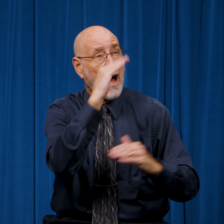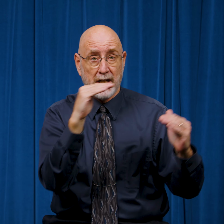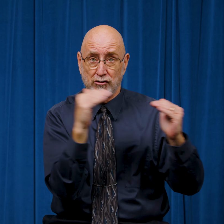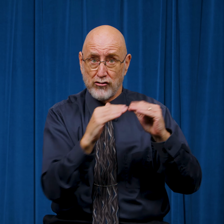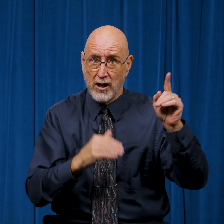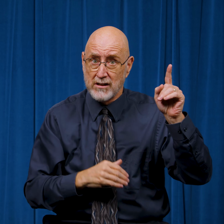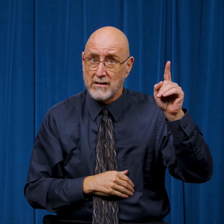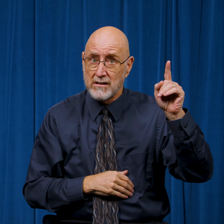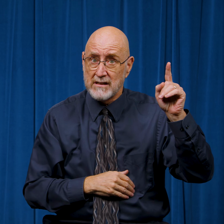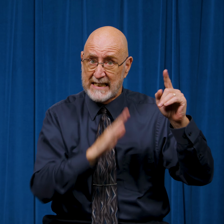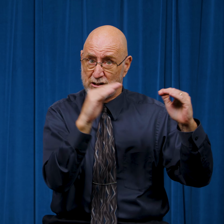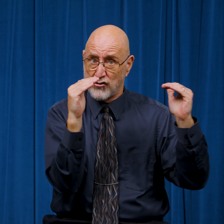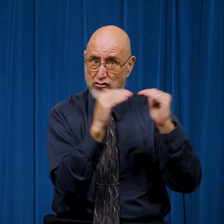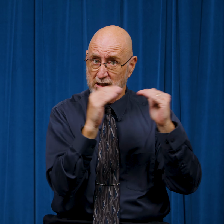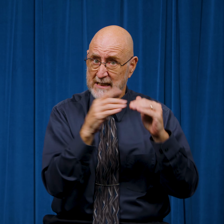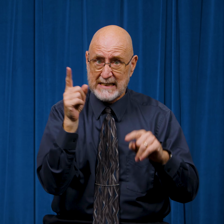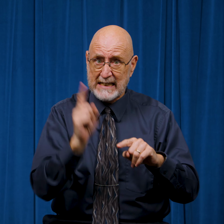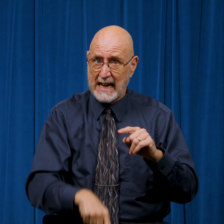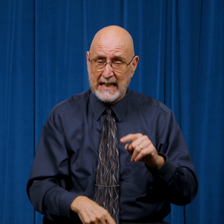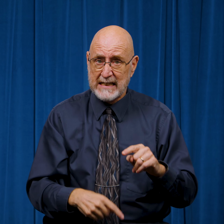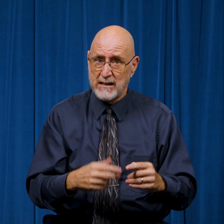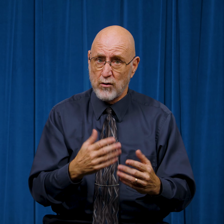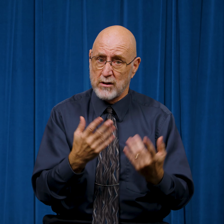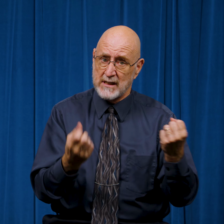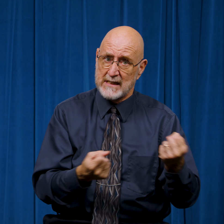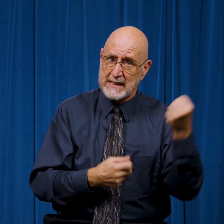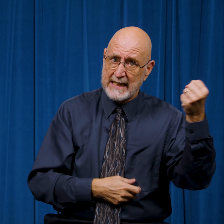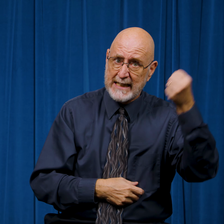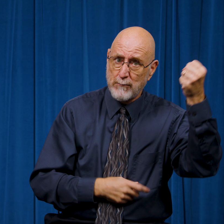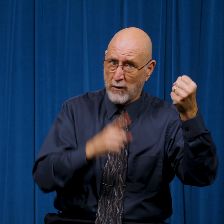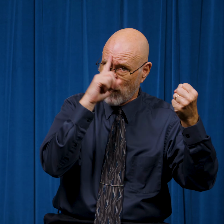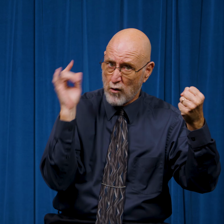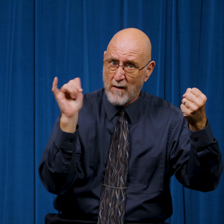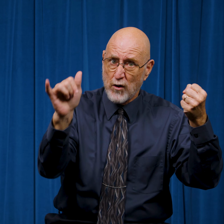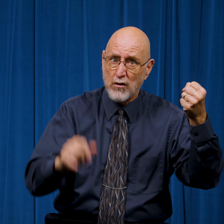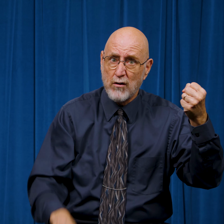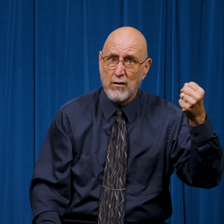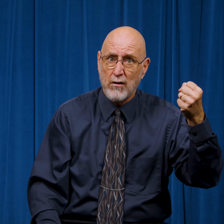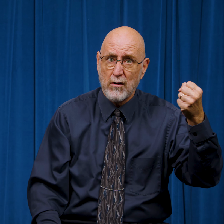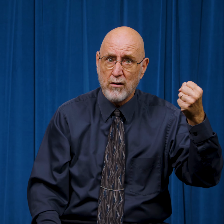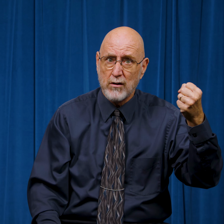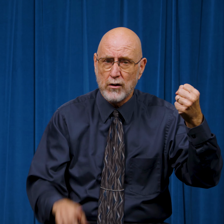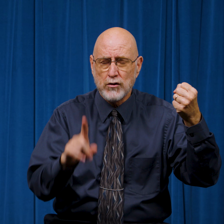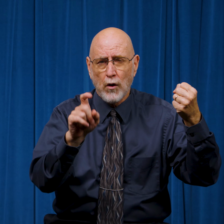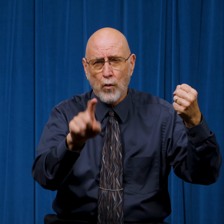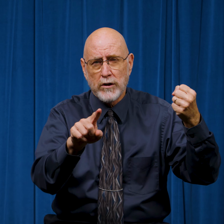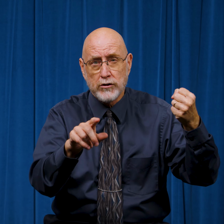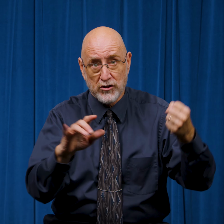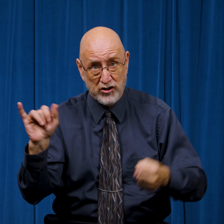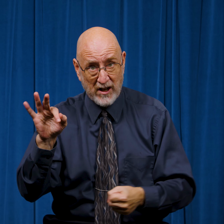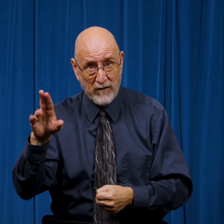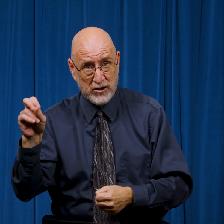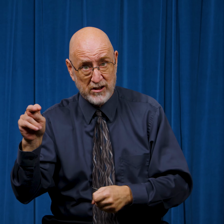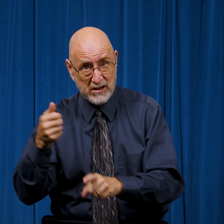that His justice cannot sleep forever." So the question is, was Jefferson a deist?